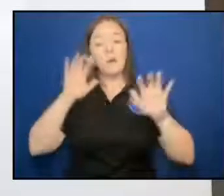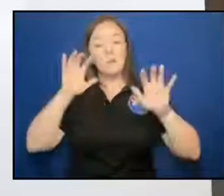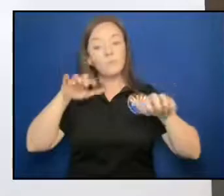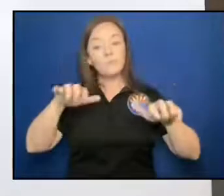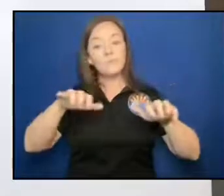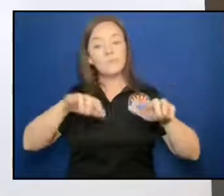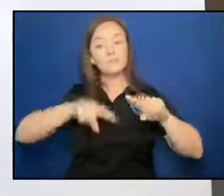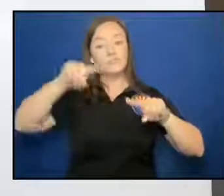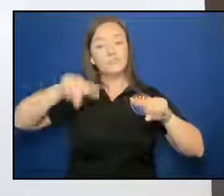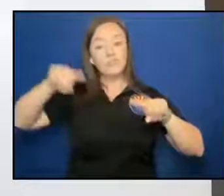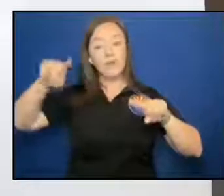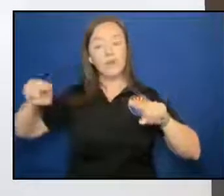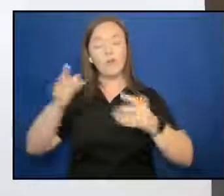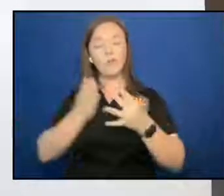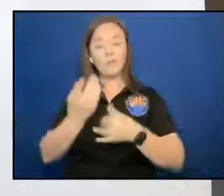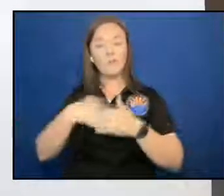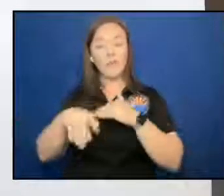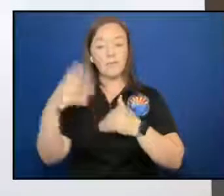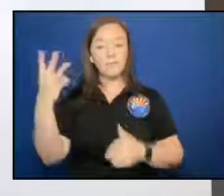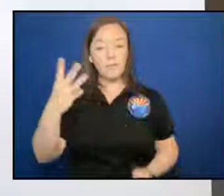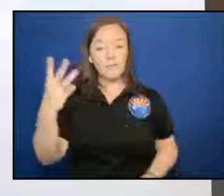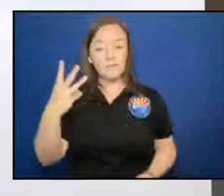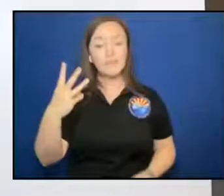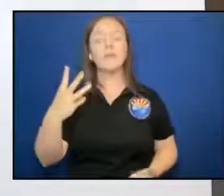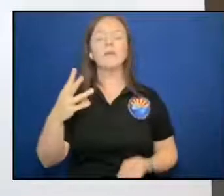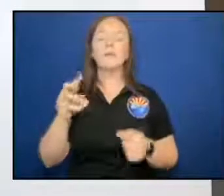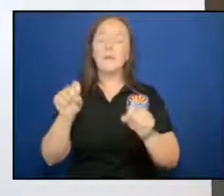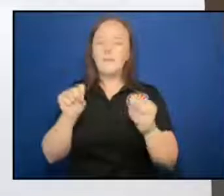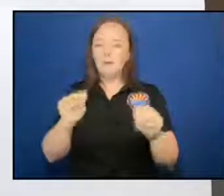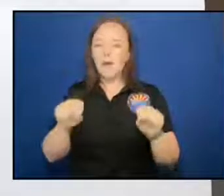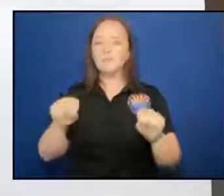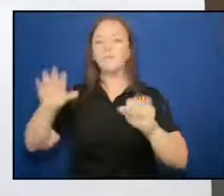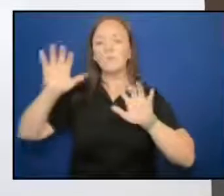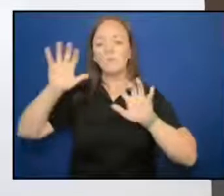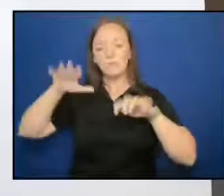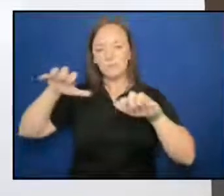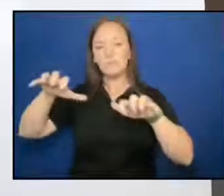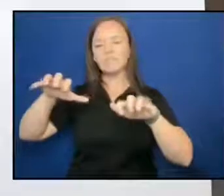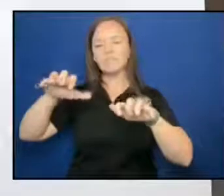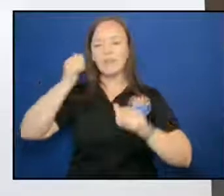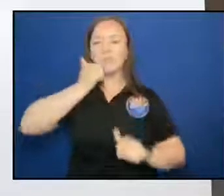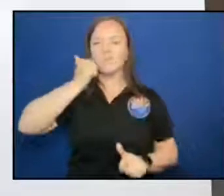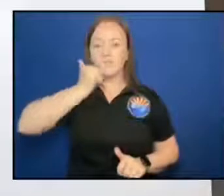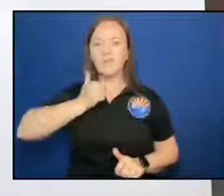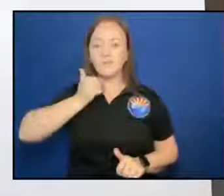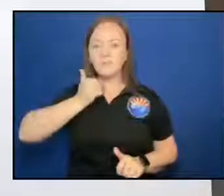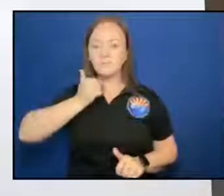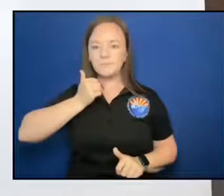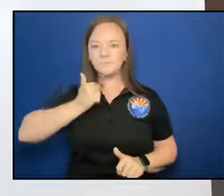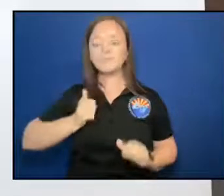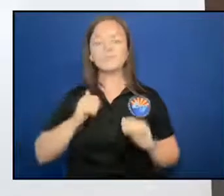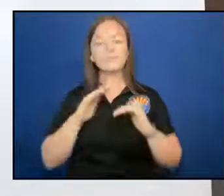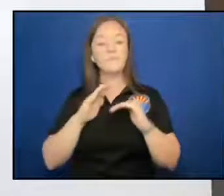AND LOOKING UP TO THE FUTURE AND THE HIGH PRESSURE WILL MOVE UP TO THE WEST AND THE AMOUNT OF MOISTURE THAT WE